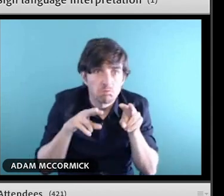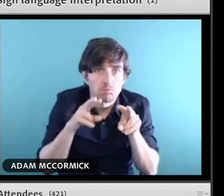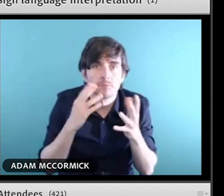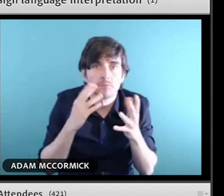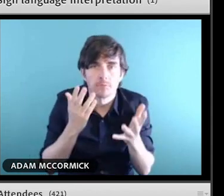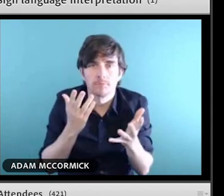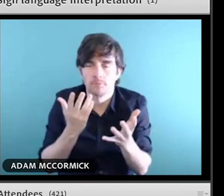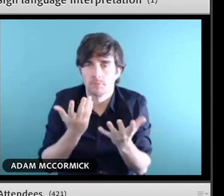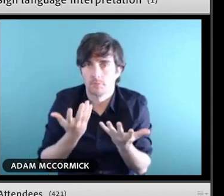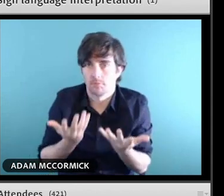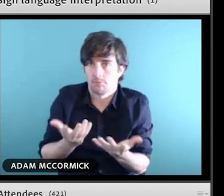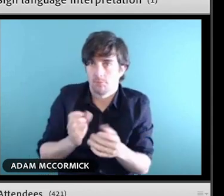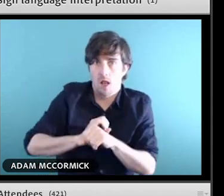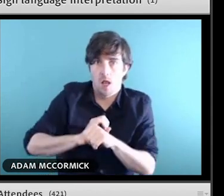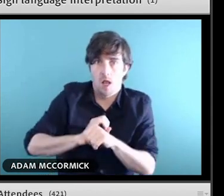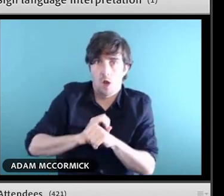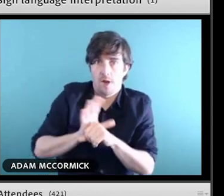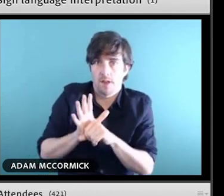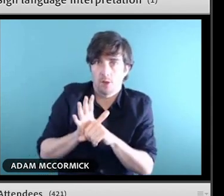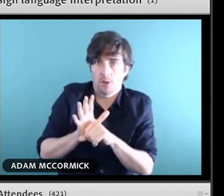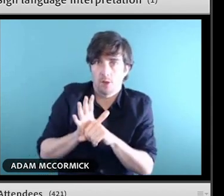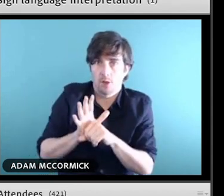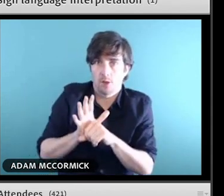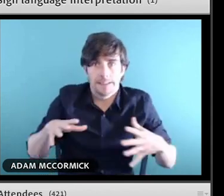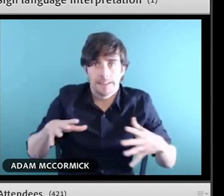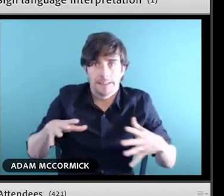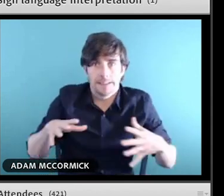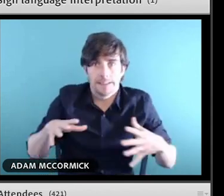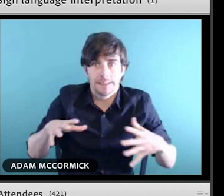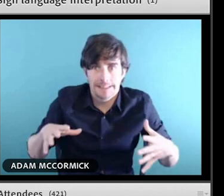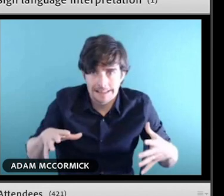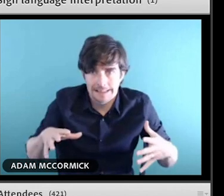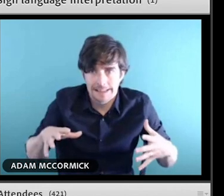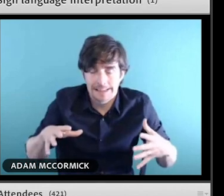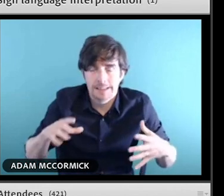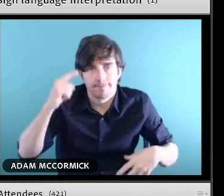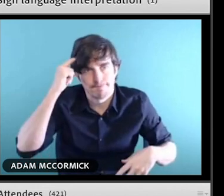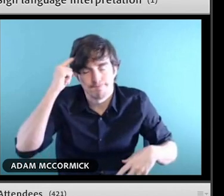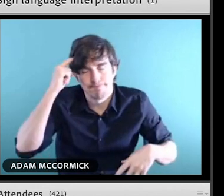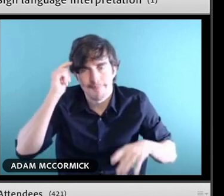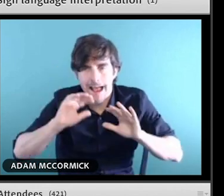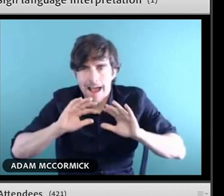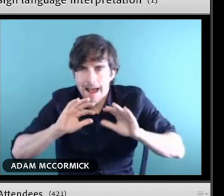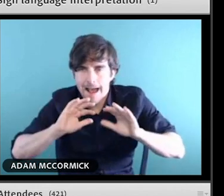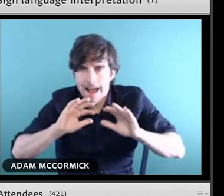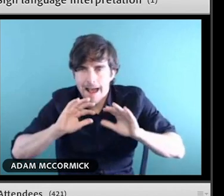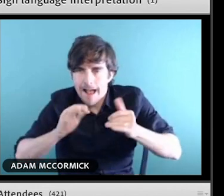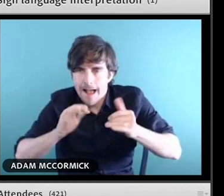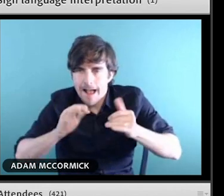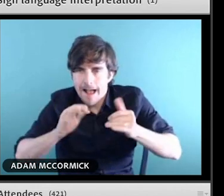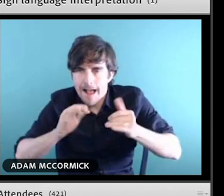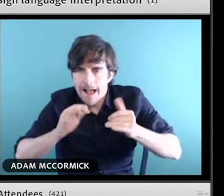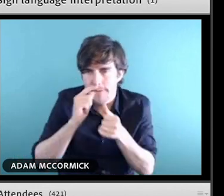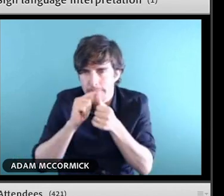our programming. And lastly before handing back, the word has